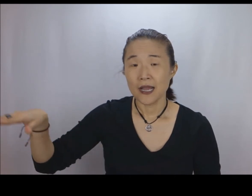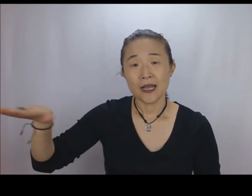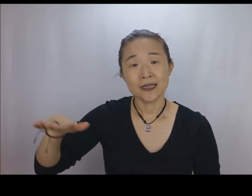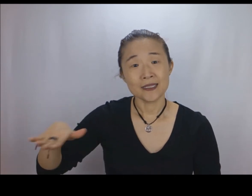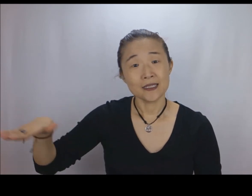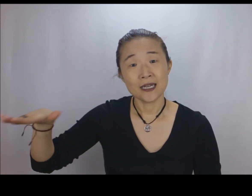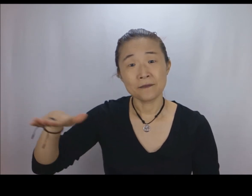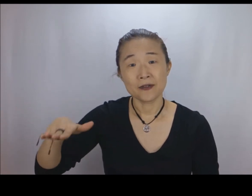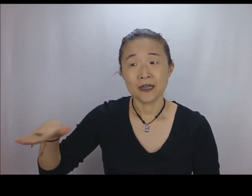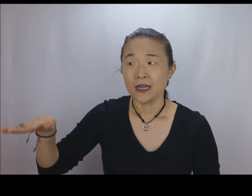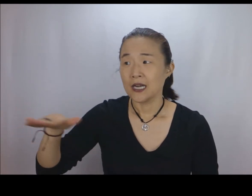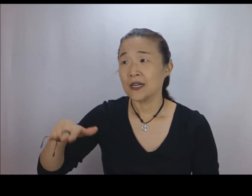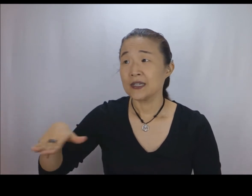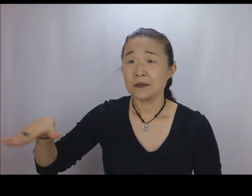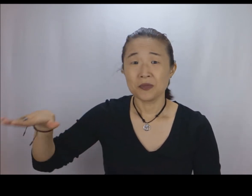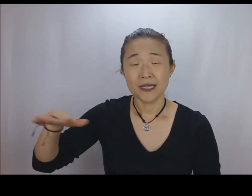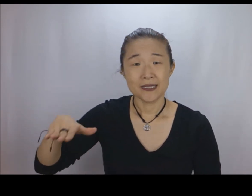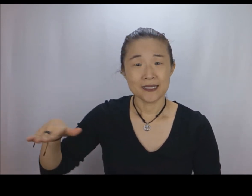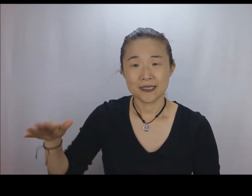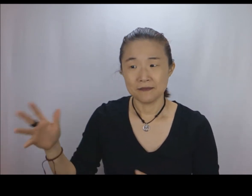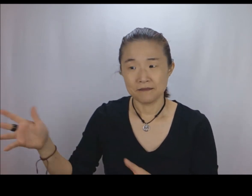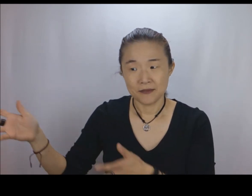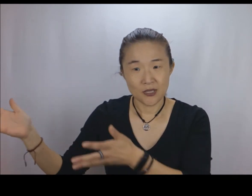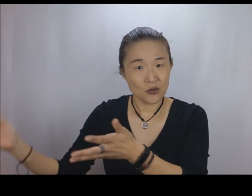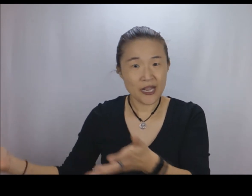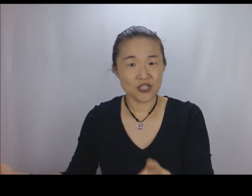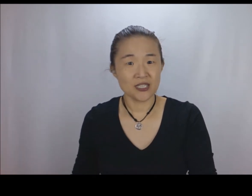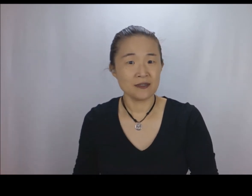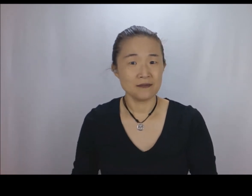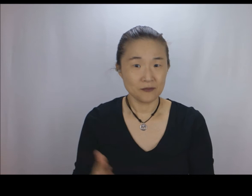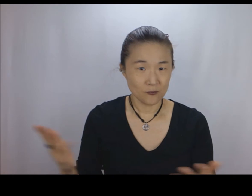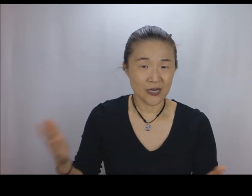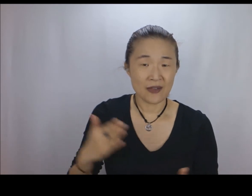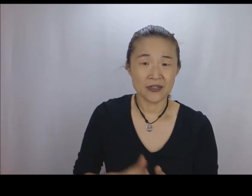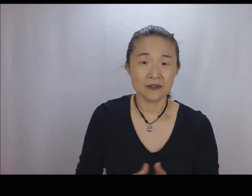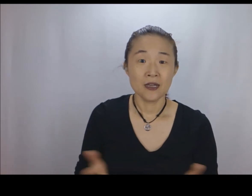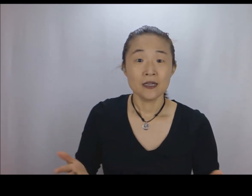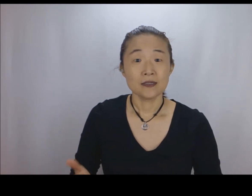and that's the sign for area, place, location, what have you.